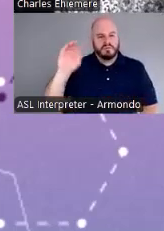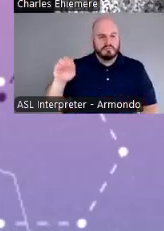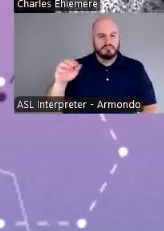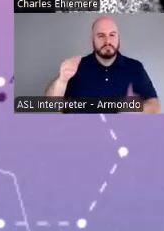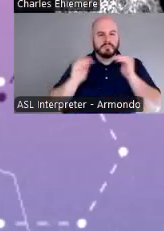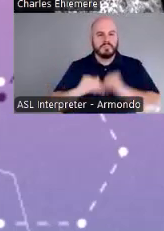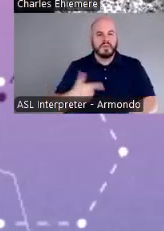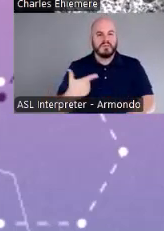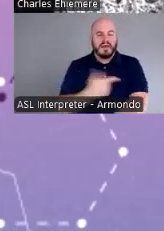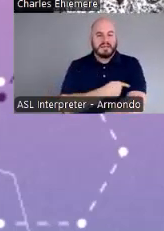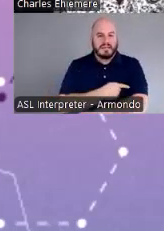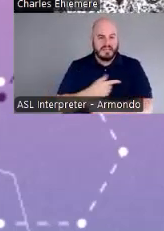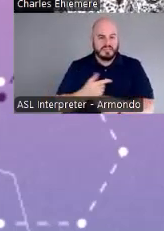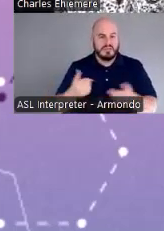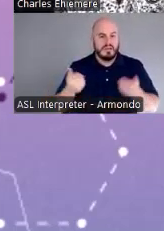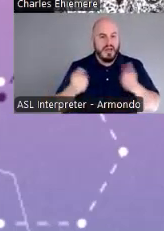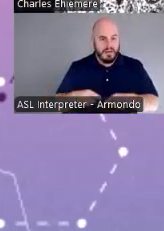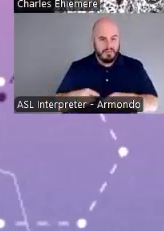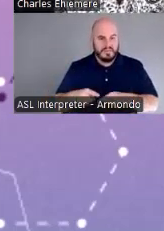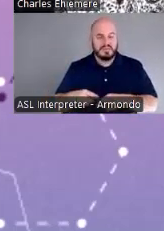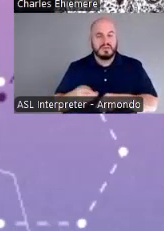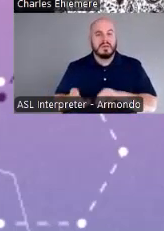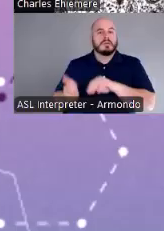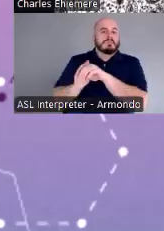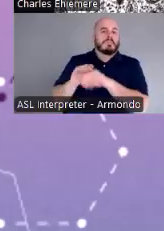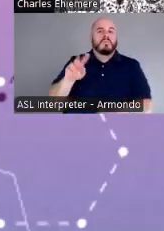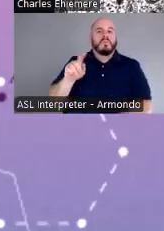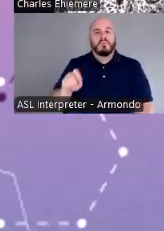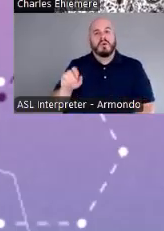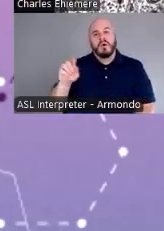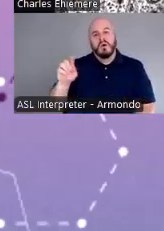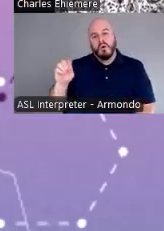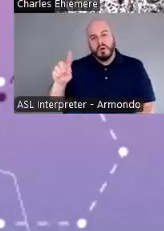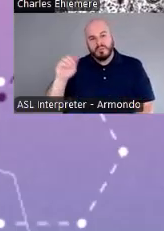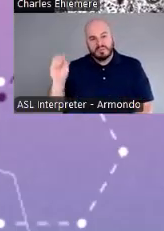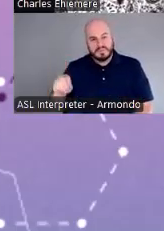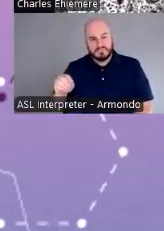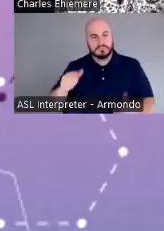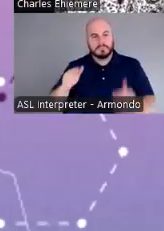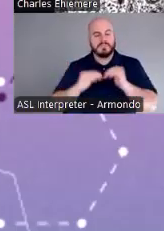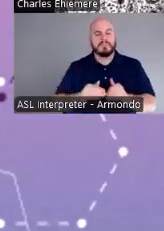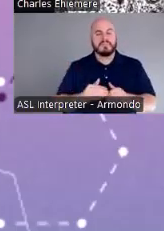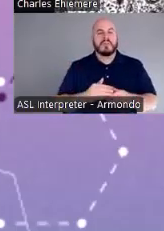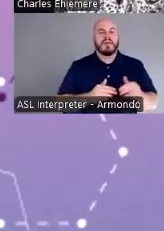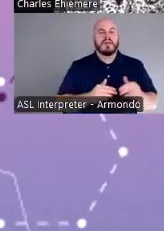Then there was also issue of the reduced misinformation through verified content.